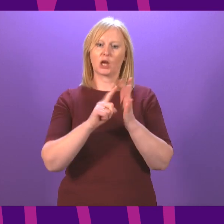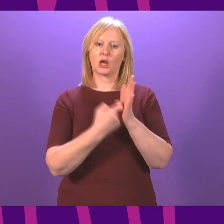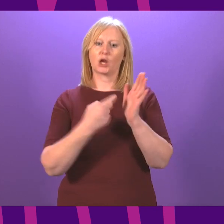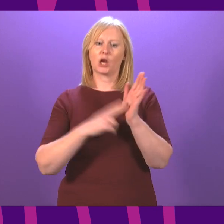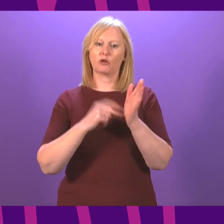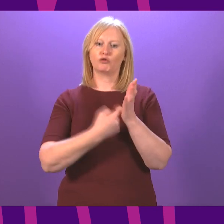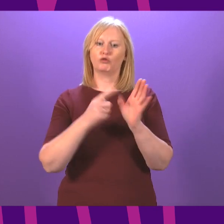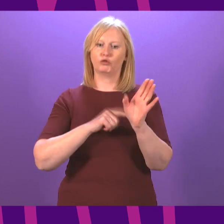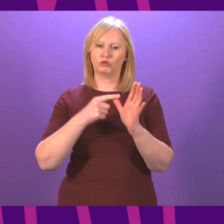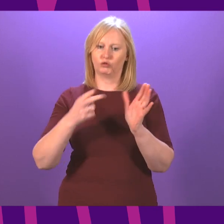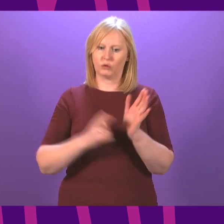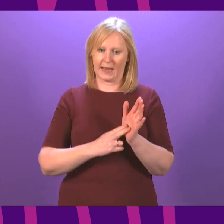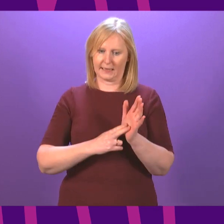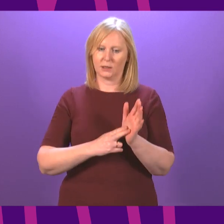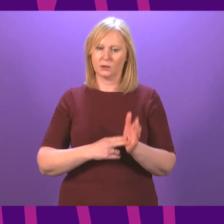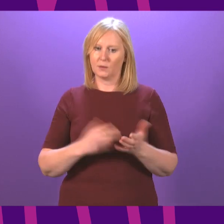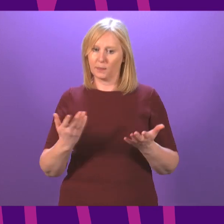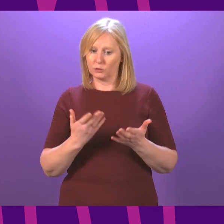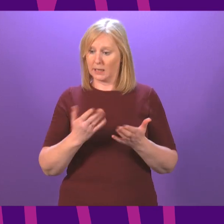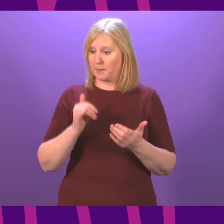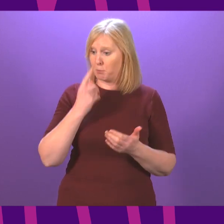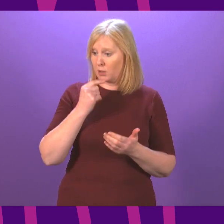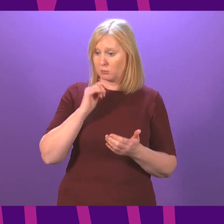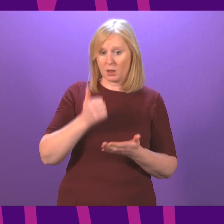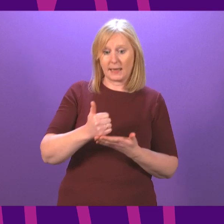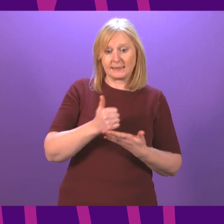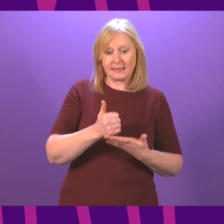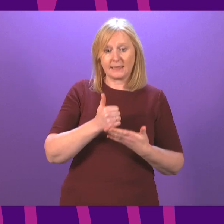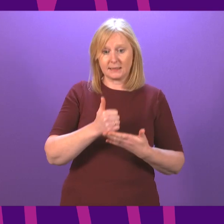might assist, although I have not yet heard whether that will be the case.